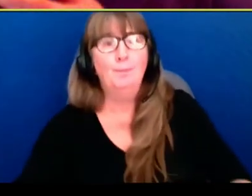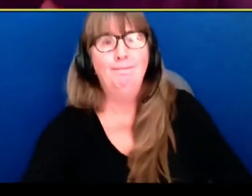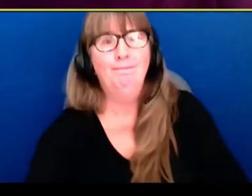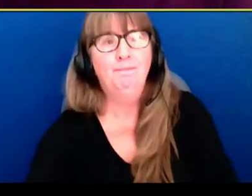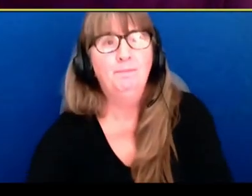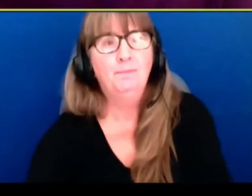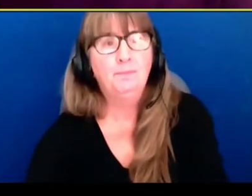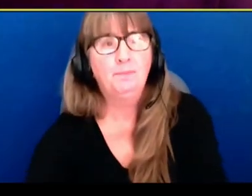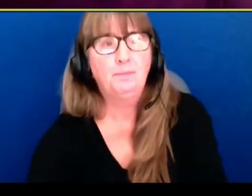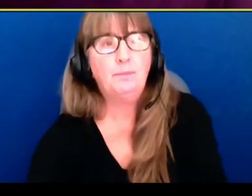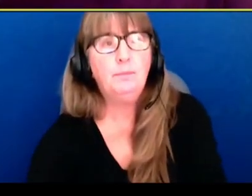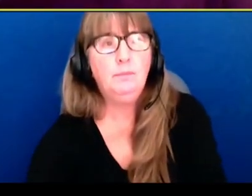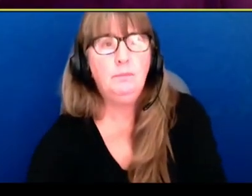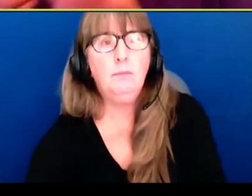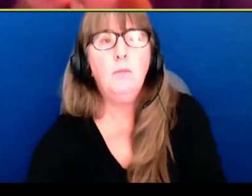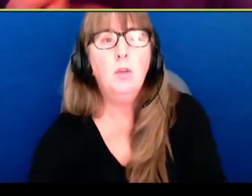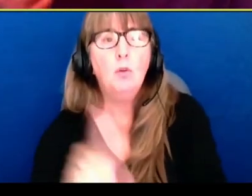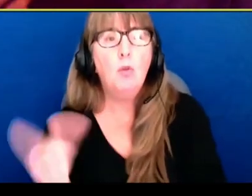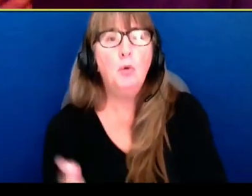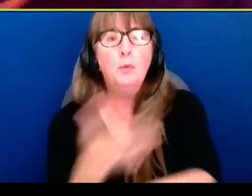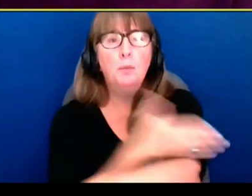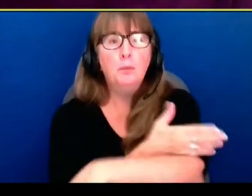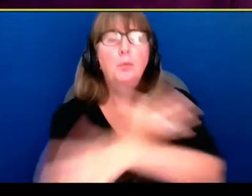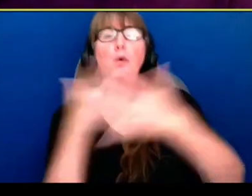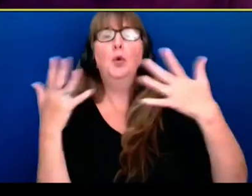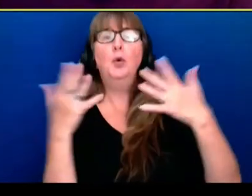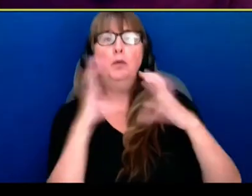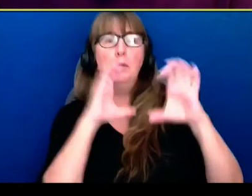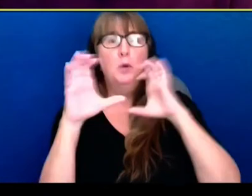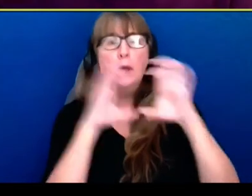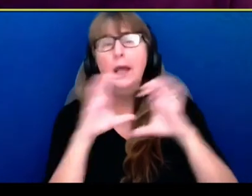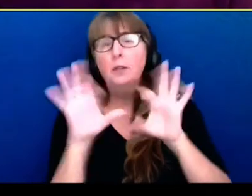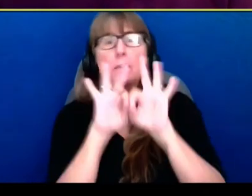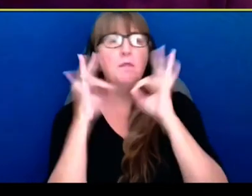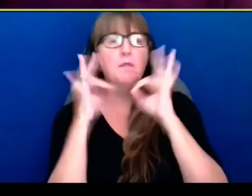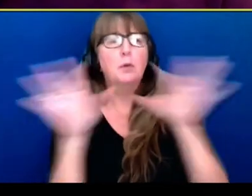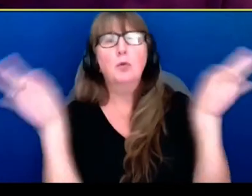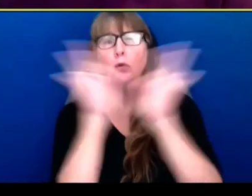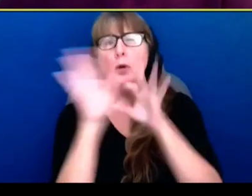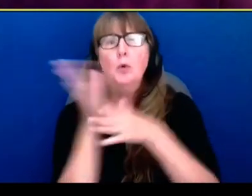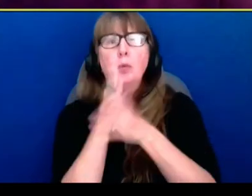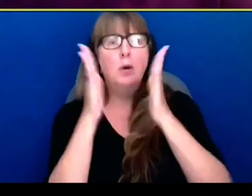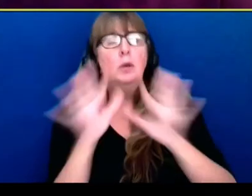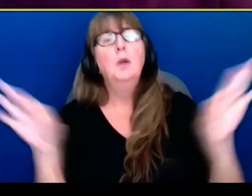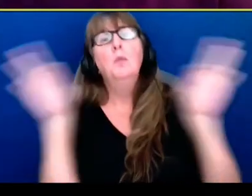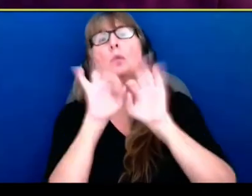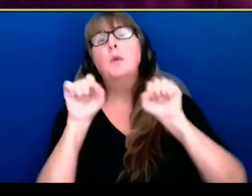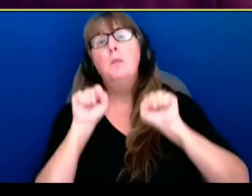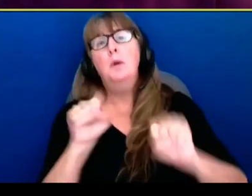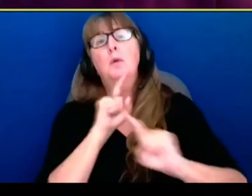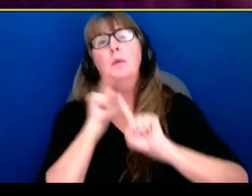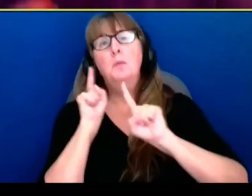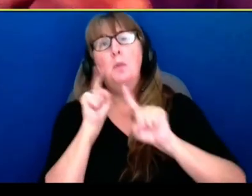Again those improved lines of communication and families are critical partners, it improves the ability to respond quickly when changes occur.